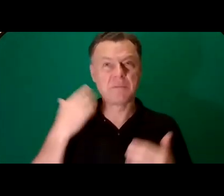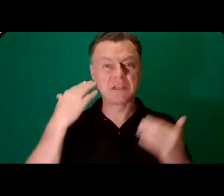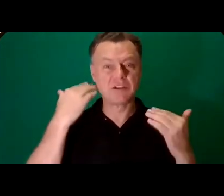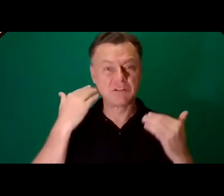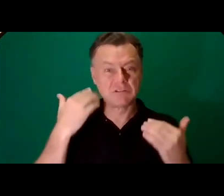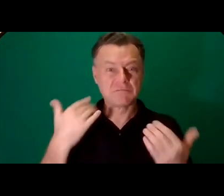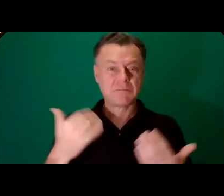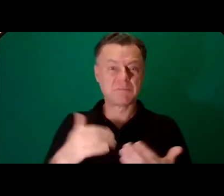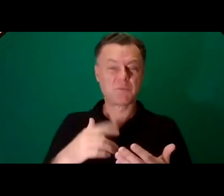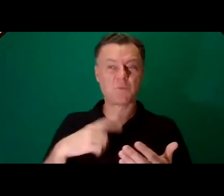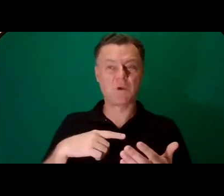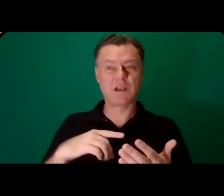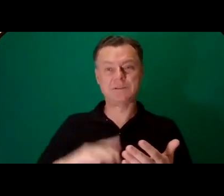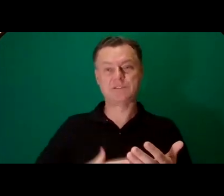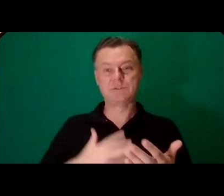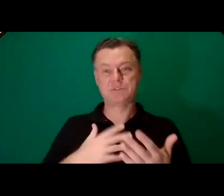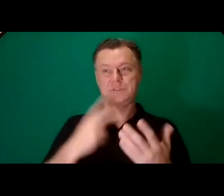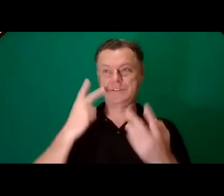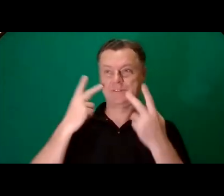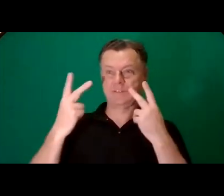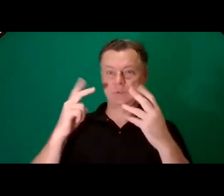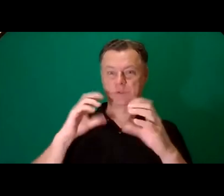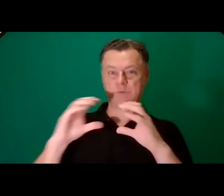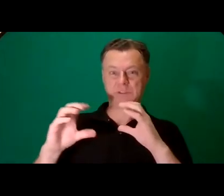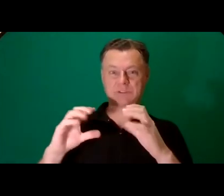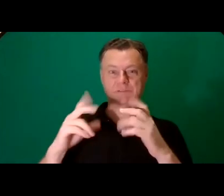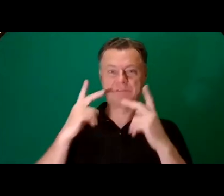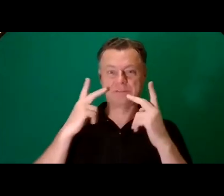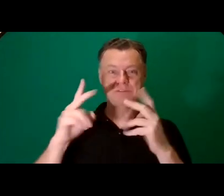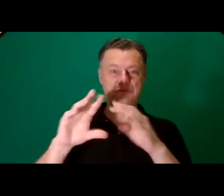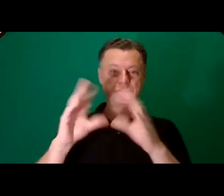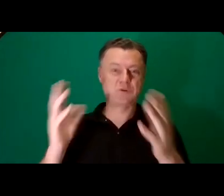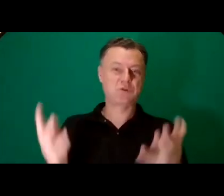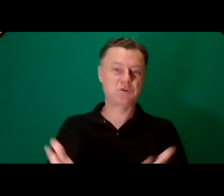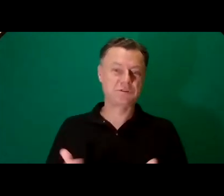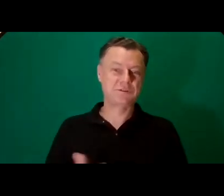the reason why I was drawn to the visual medium.